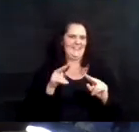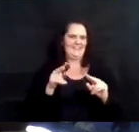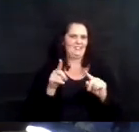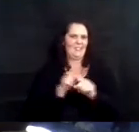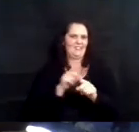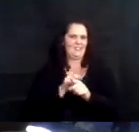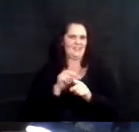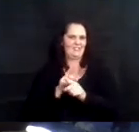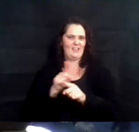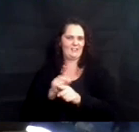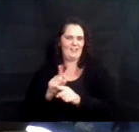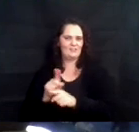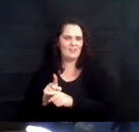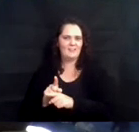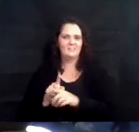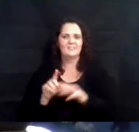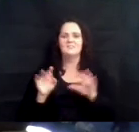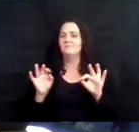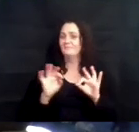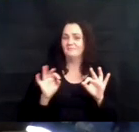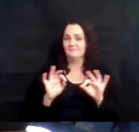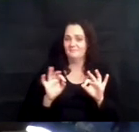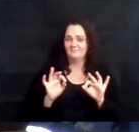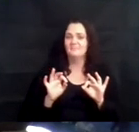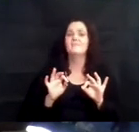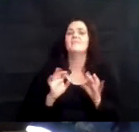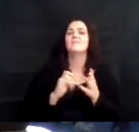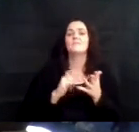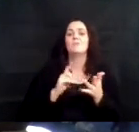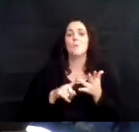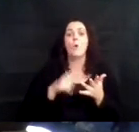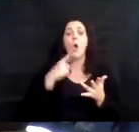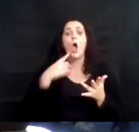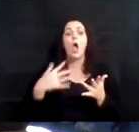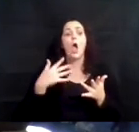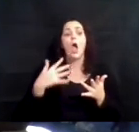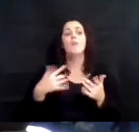often do what's called shooting on twos which means they would do 12